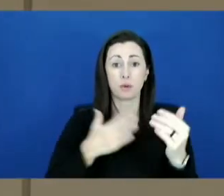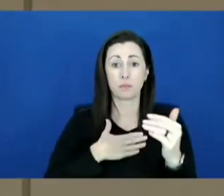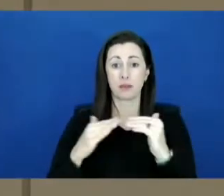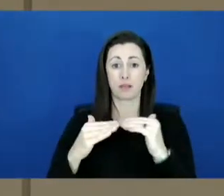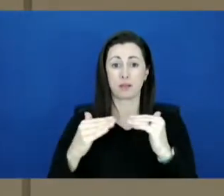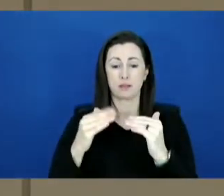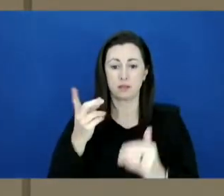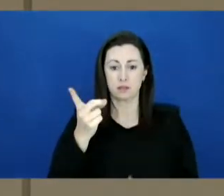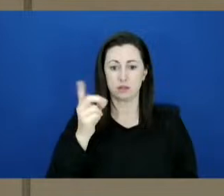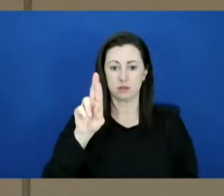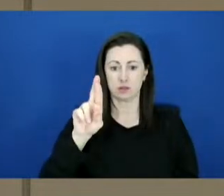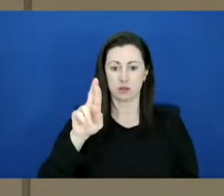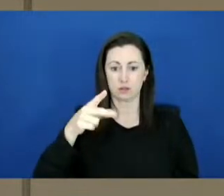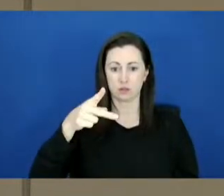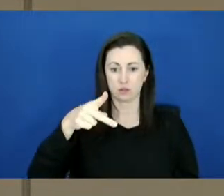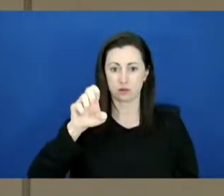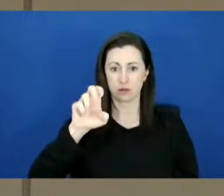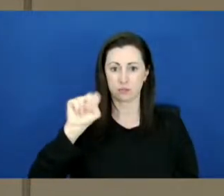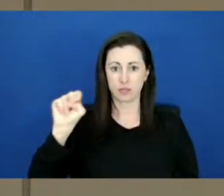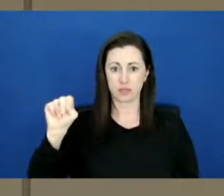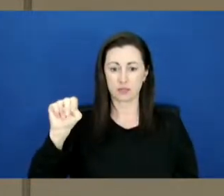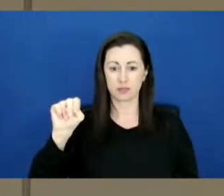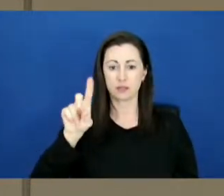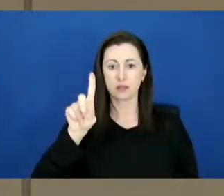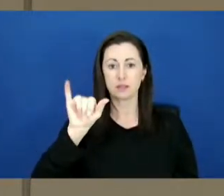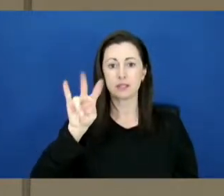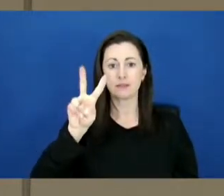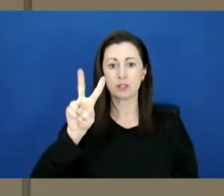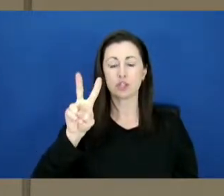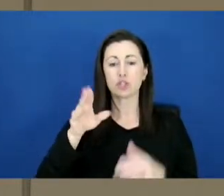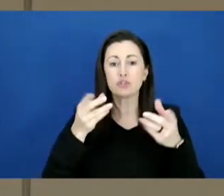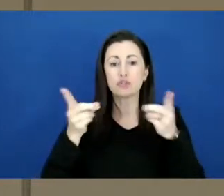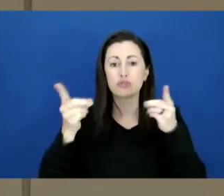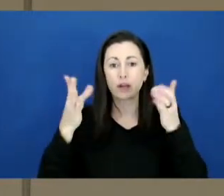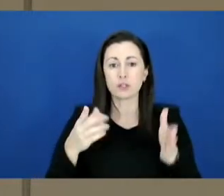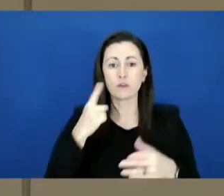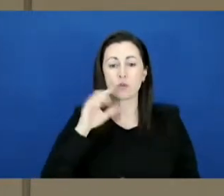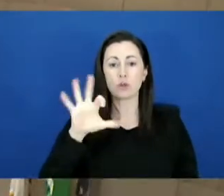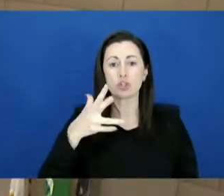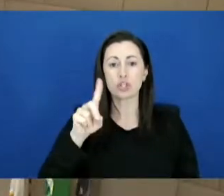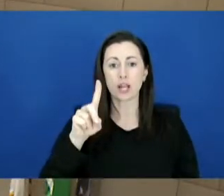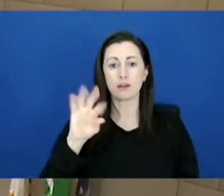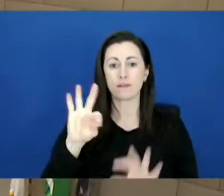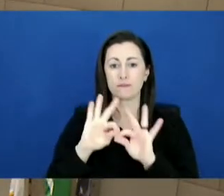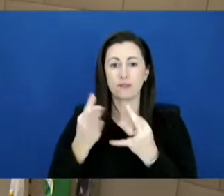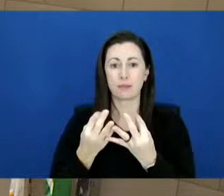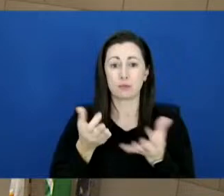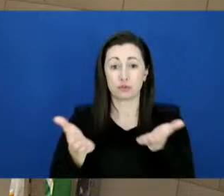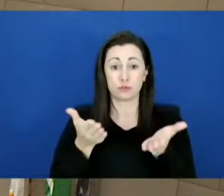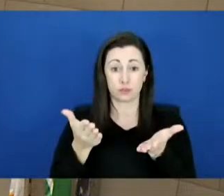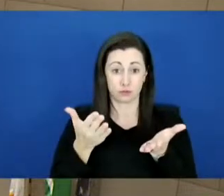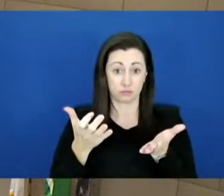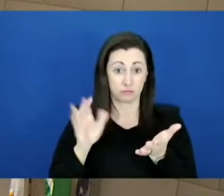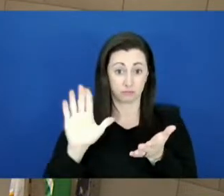BEFORE I OPEN IT UP TO MY